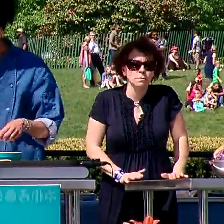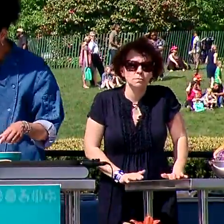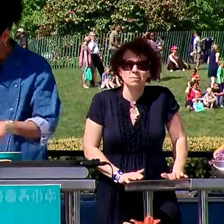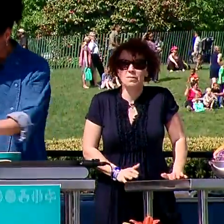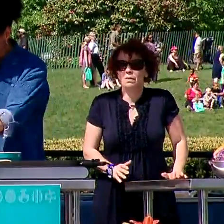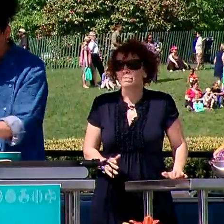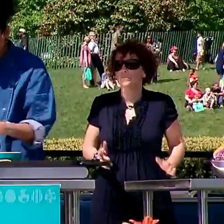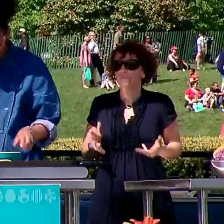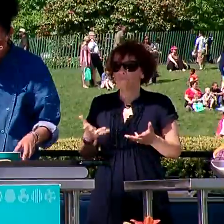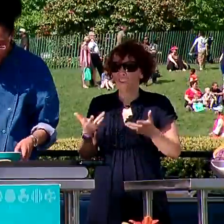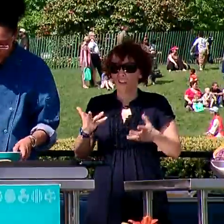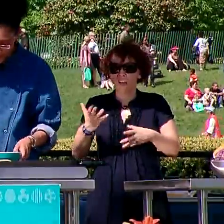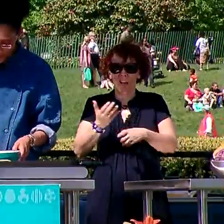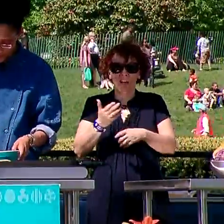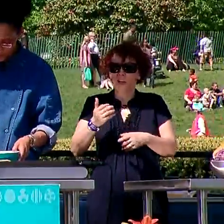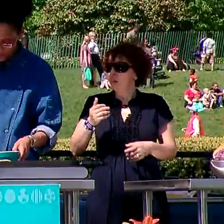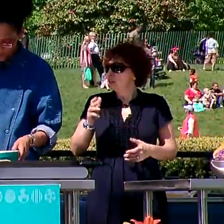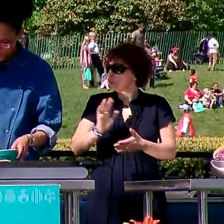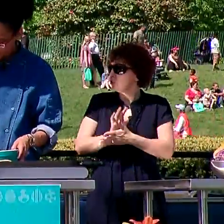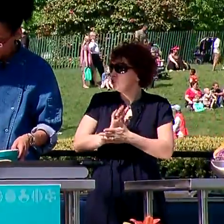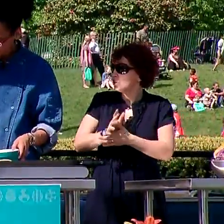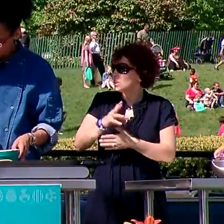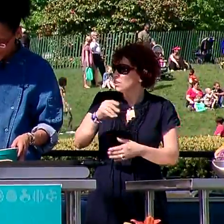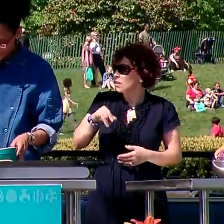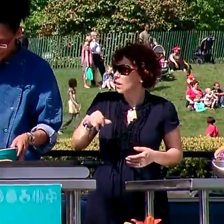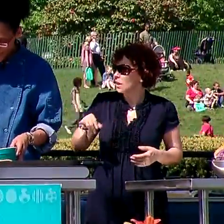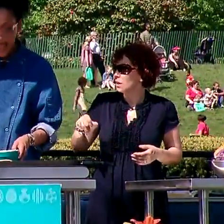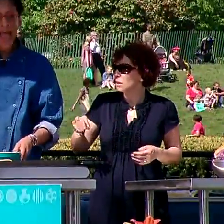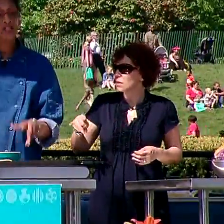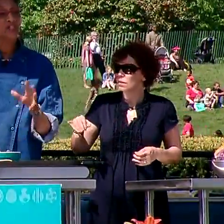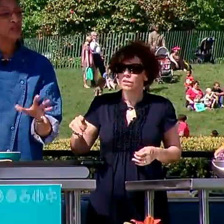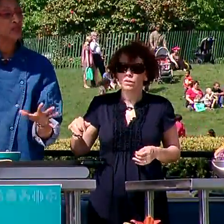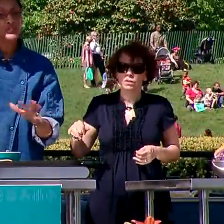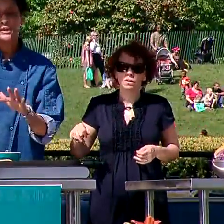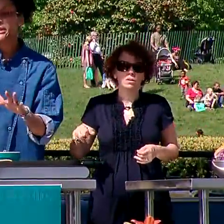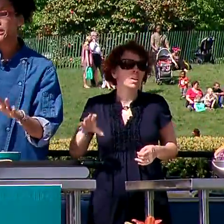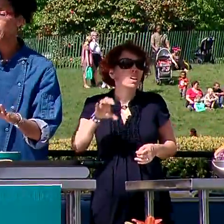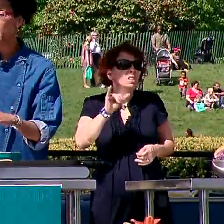So let's get some cheese on there. And citrus is really good, you all,